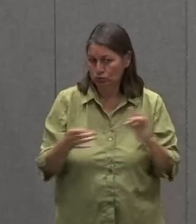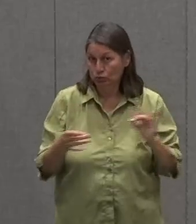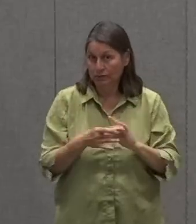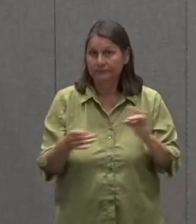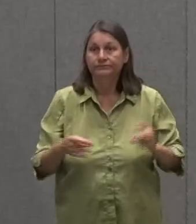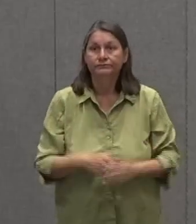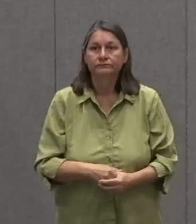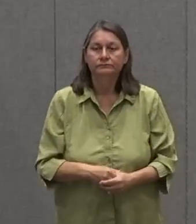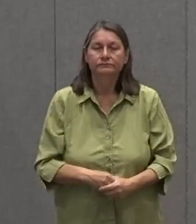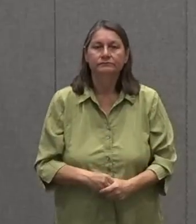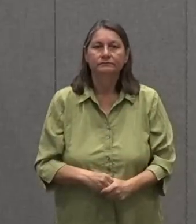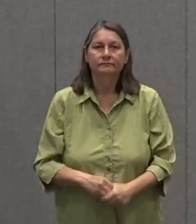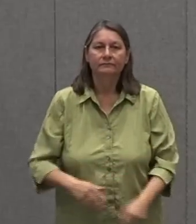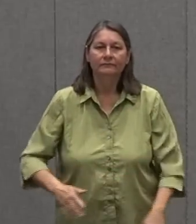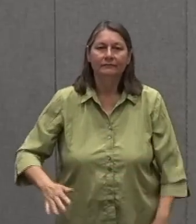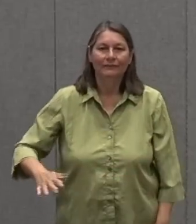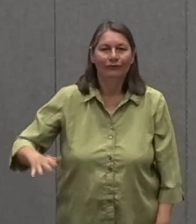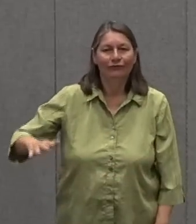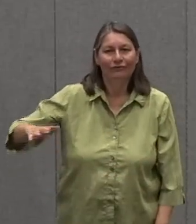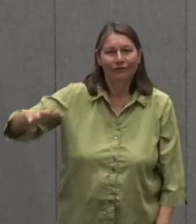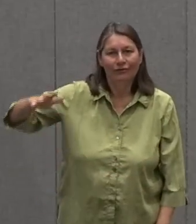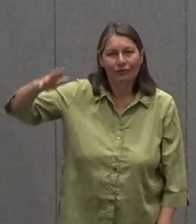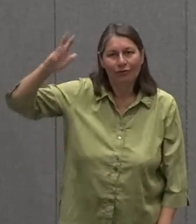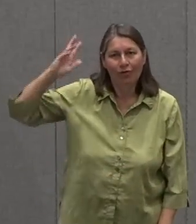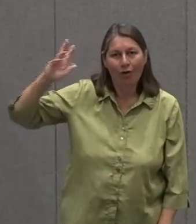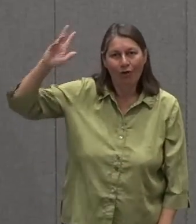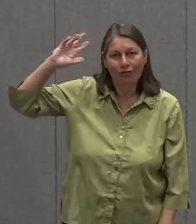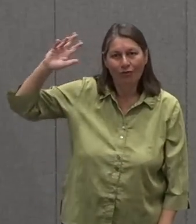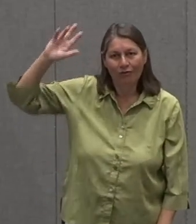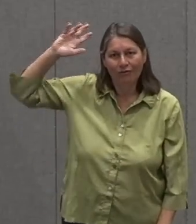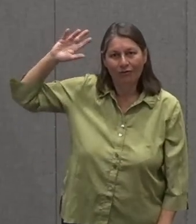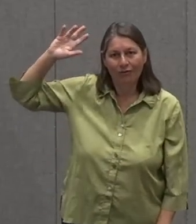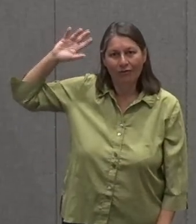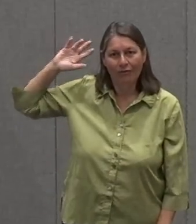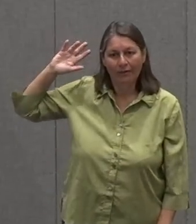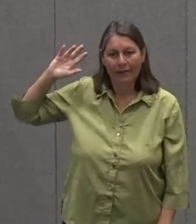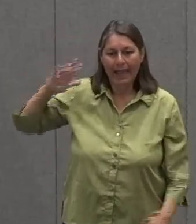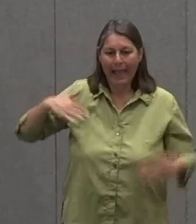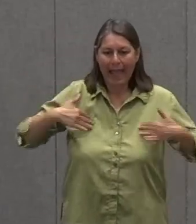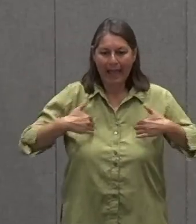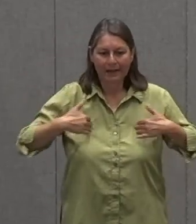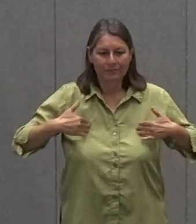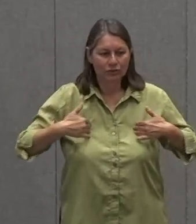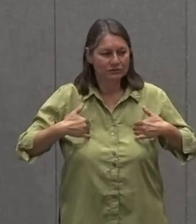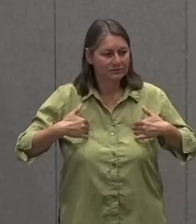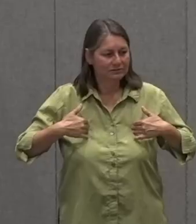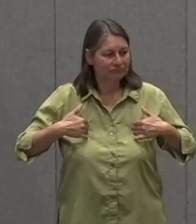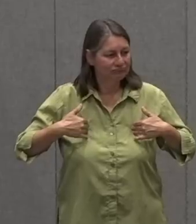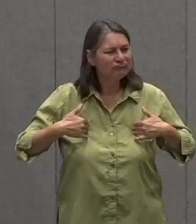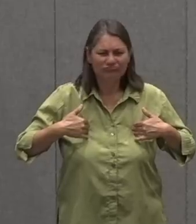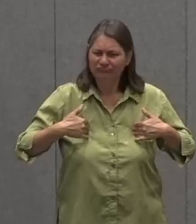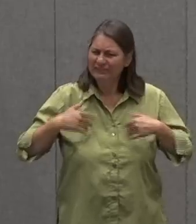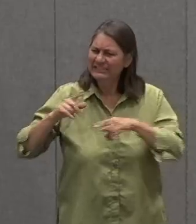Long, long ago, animals were not so different, one from the other.